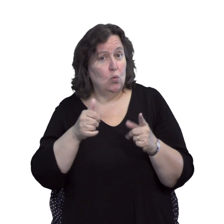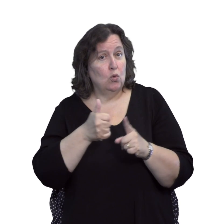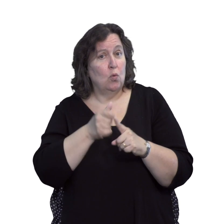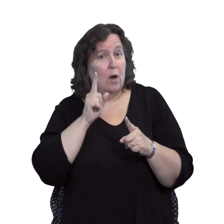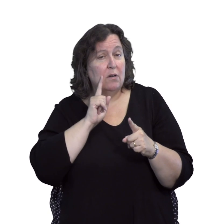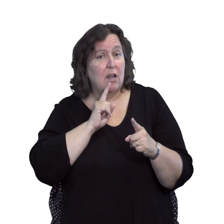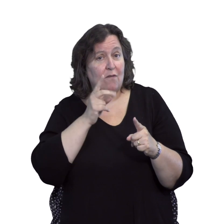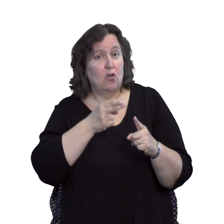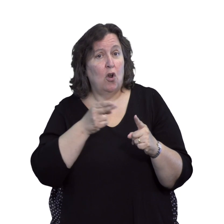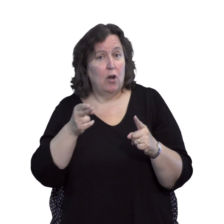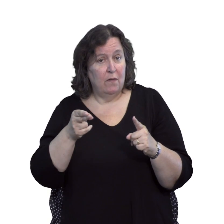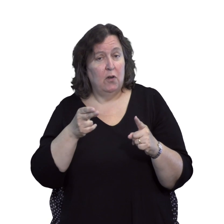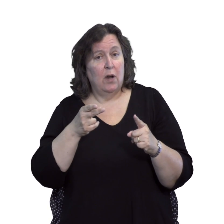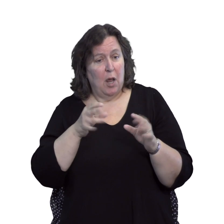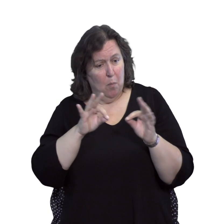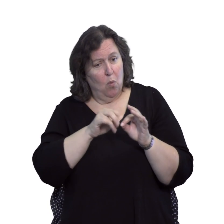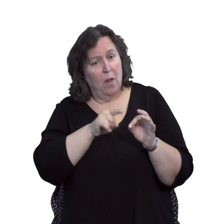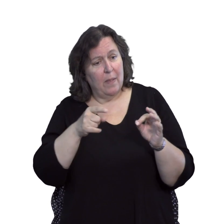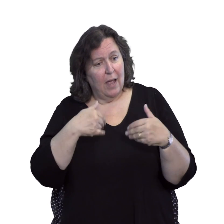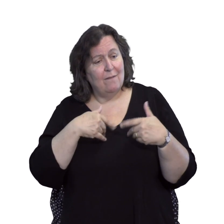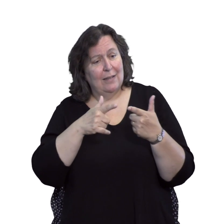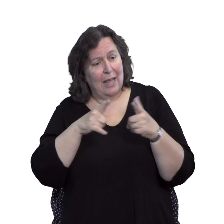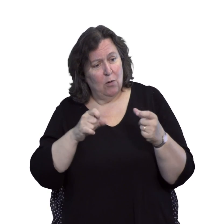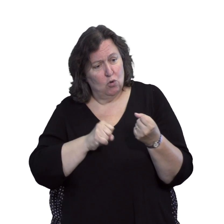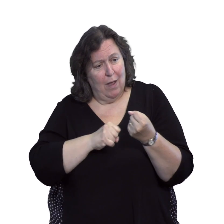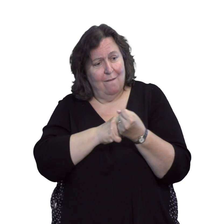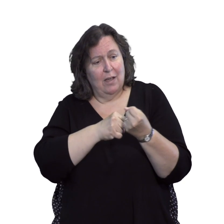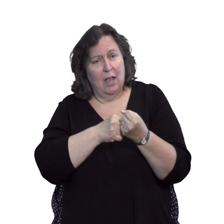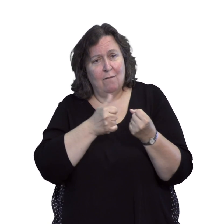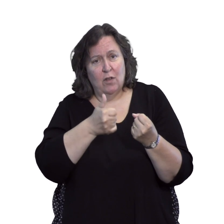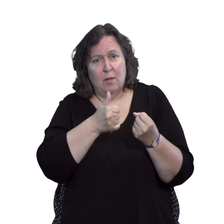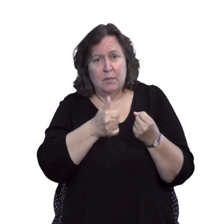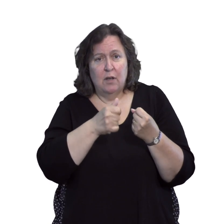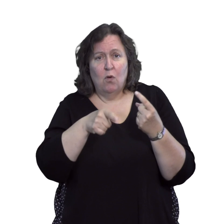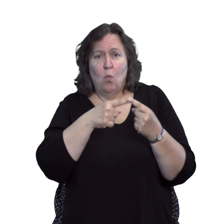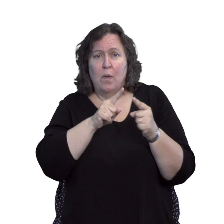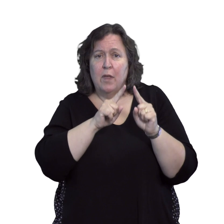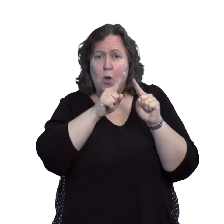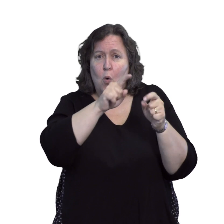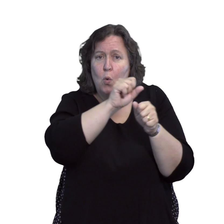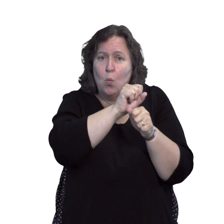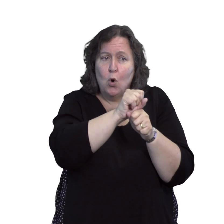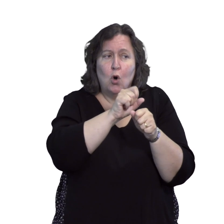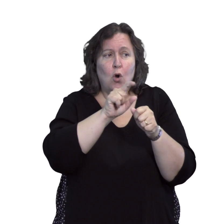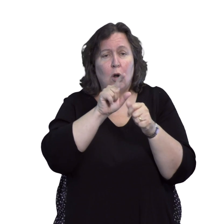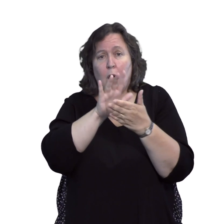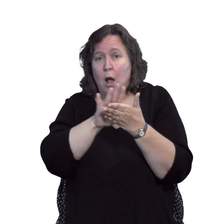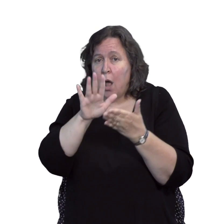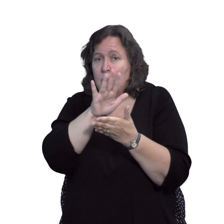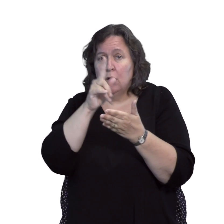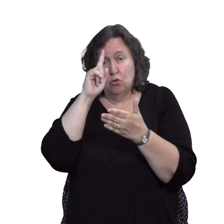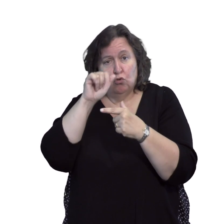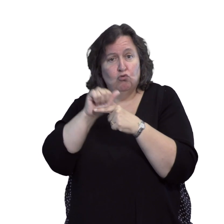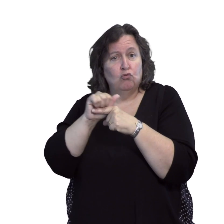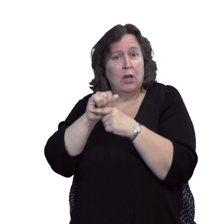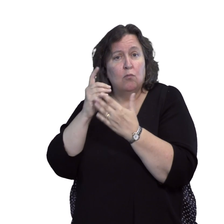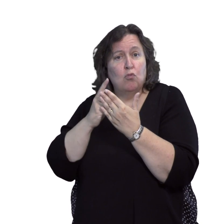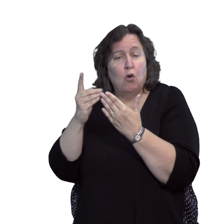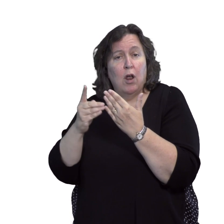who are deaf or hard of hearing have language to advocate for themselves when they start working or go to college or training programs.